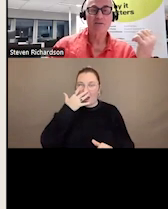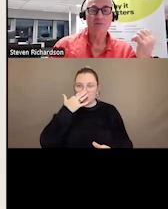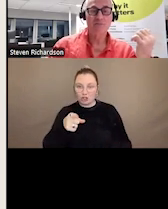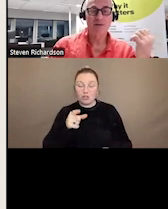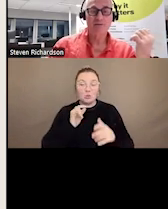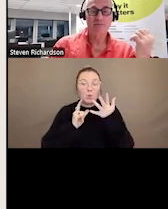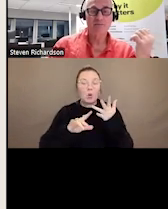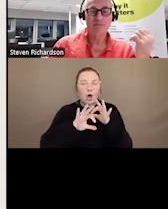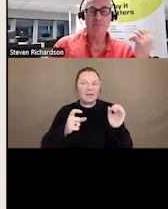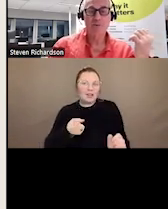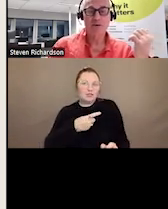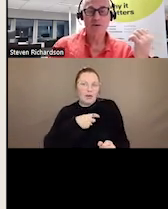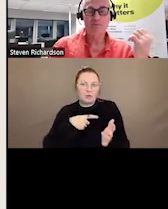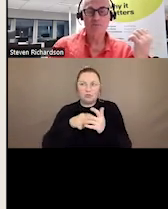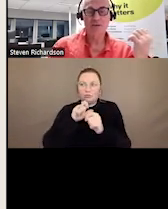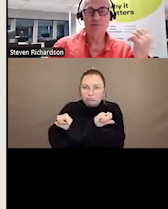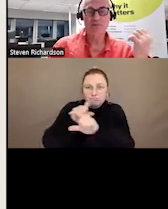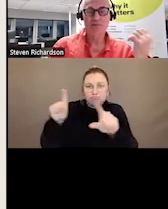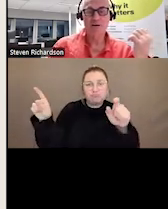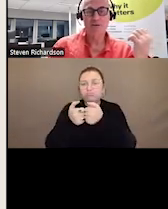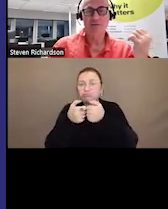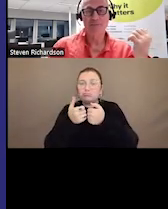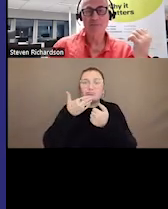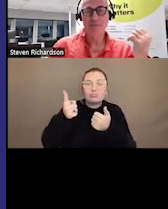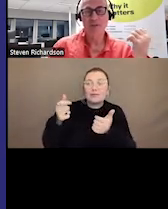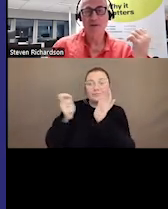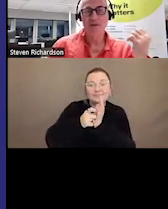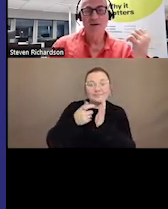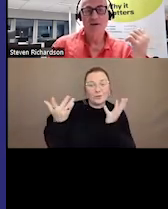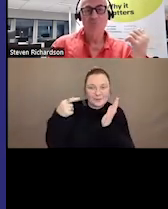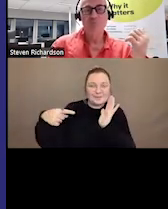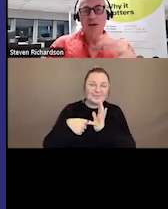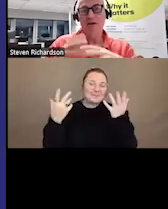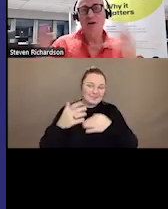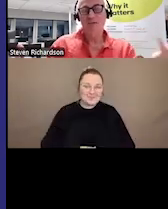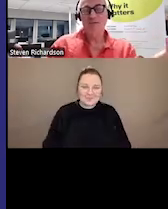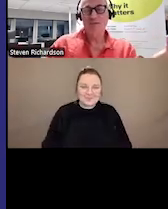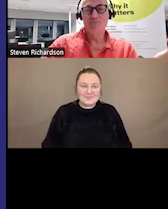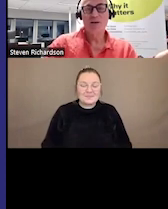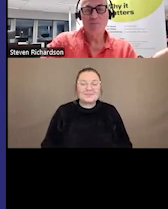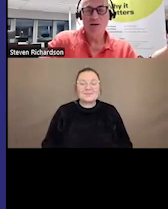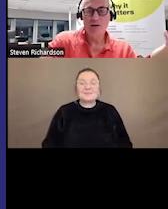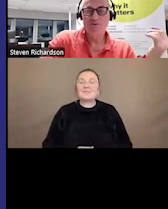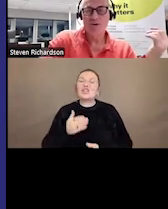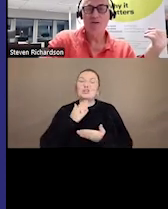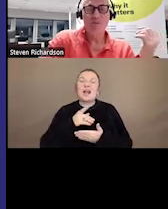don't be afraid of communicating through texts either. This is really about leveraging and the